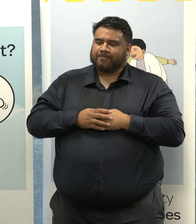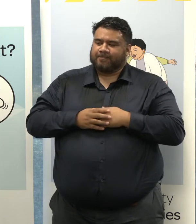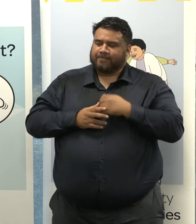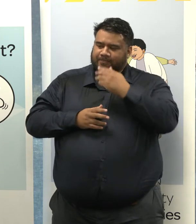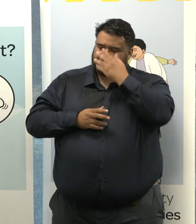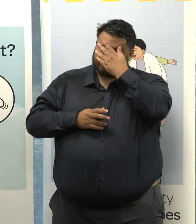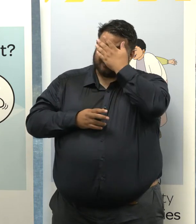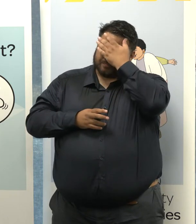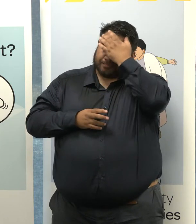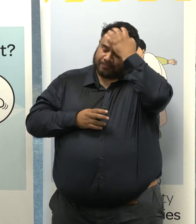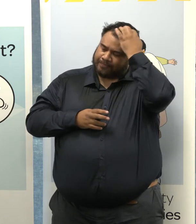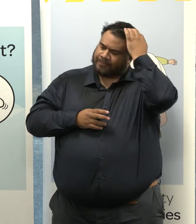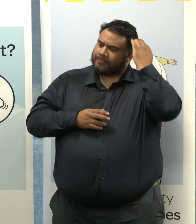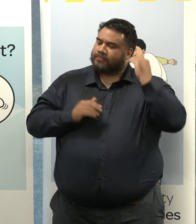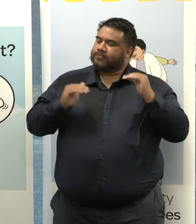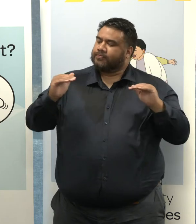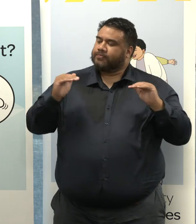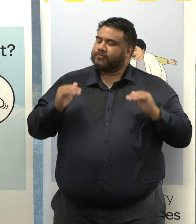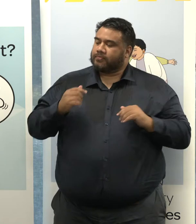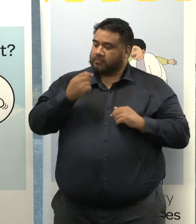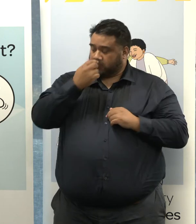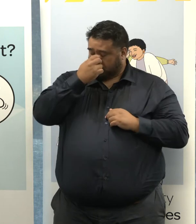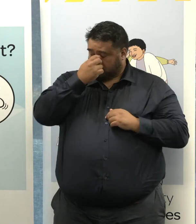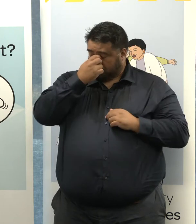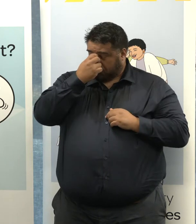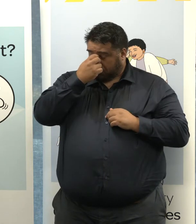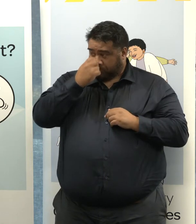the care you might expect. So please just have a bit of